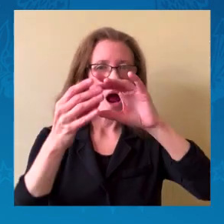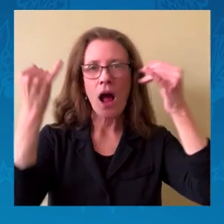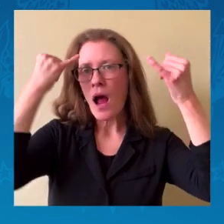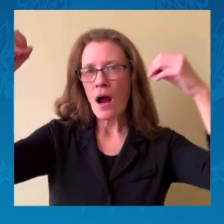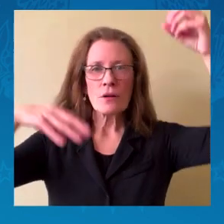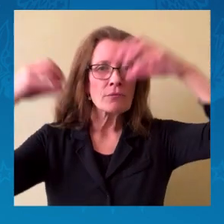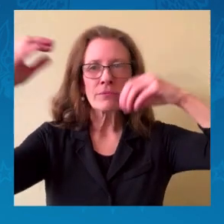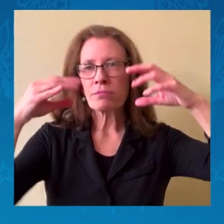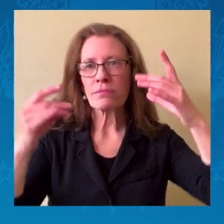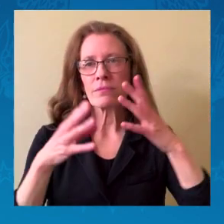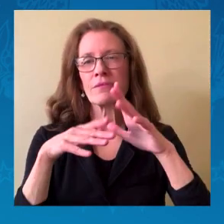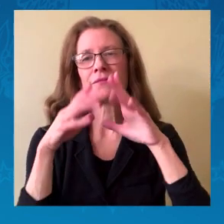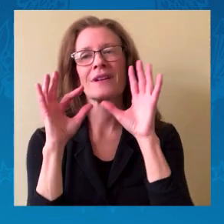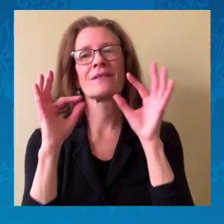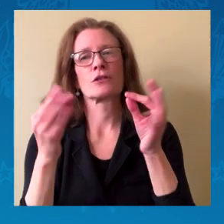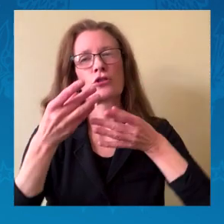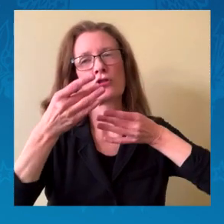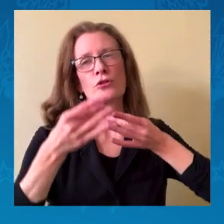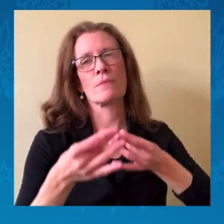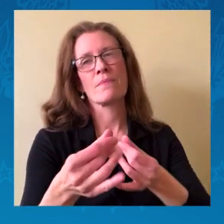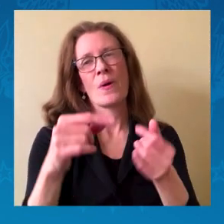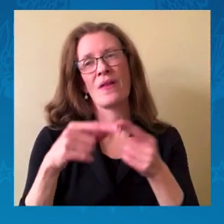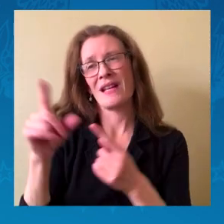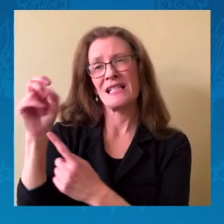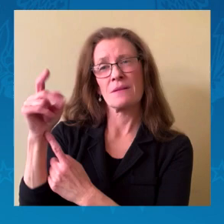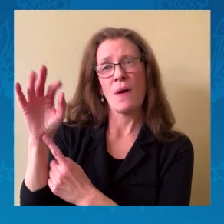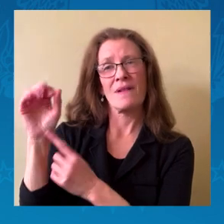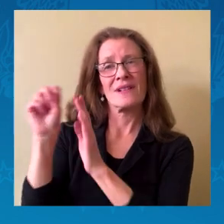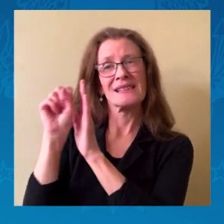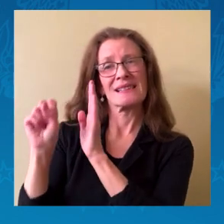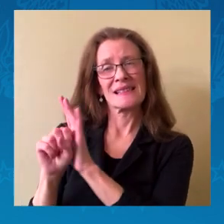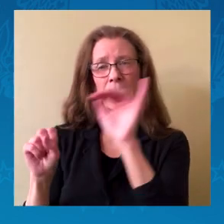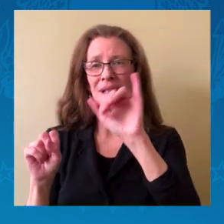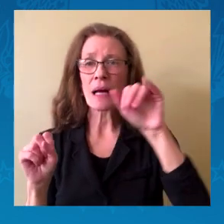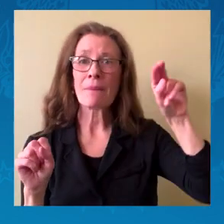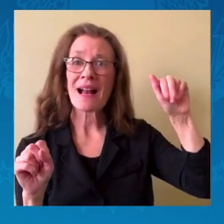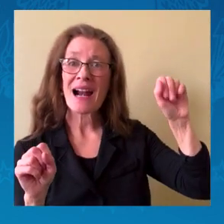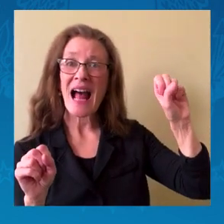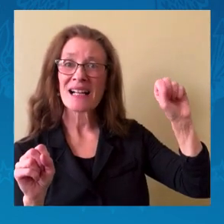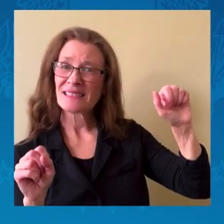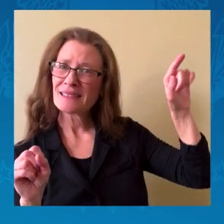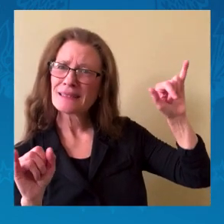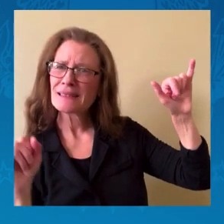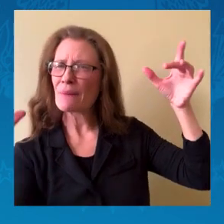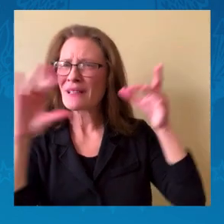working with NASA to expand participation in the Artemis Accords. And then on the issue of national security,